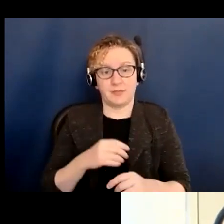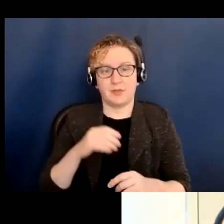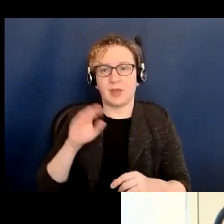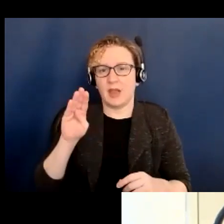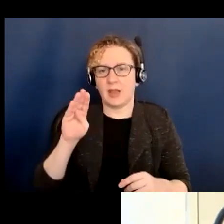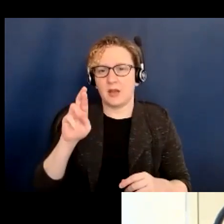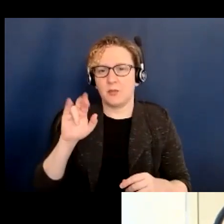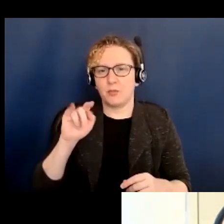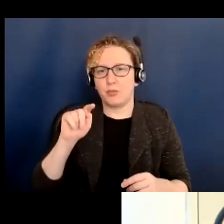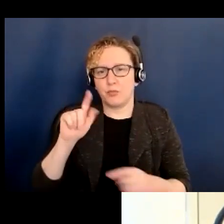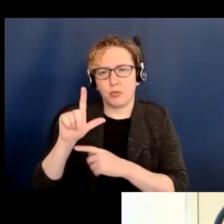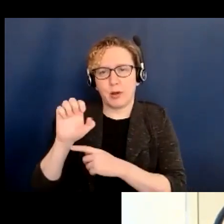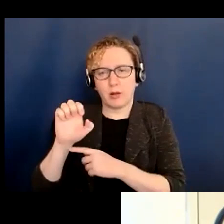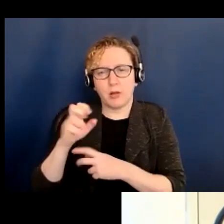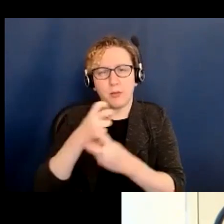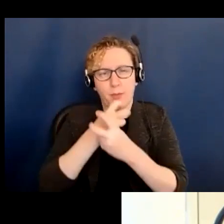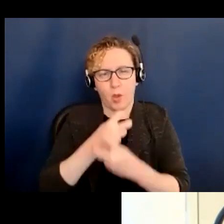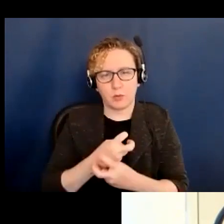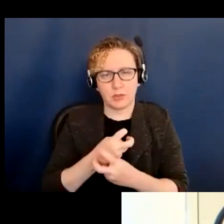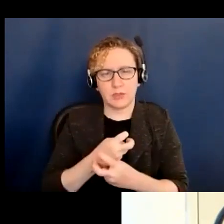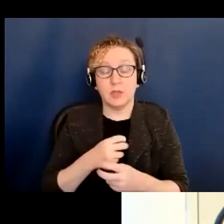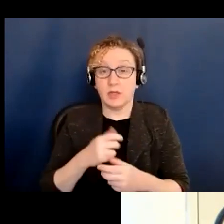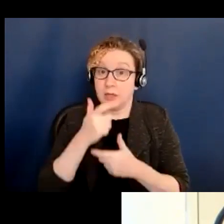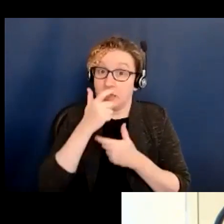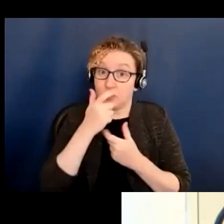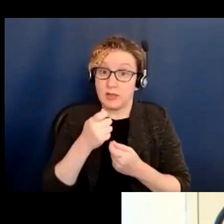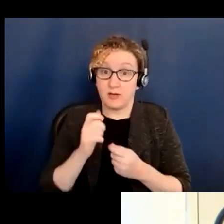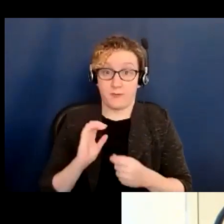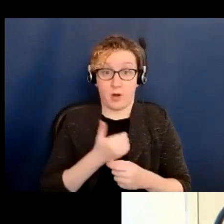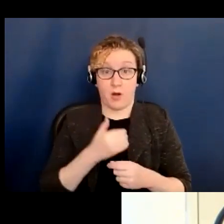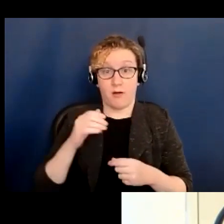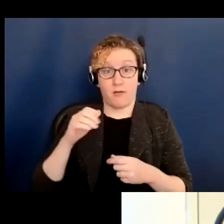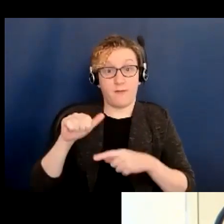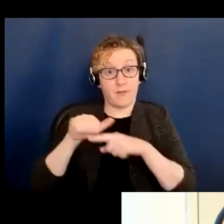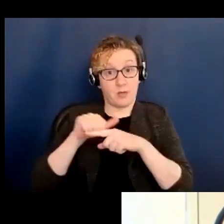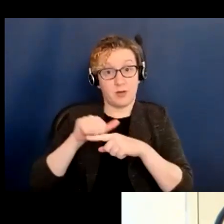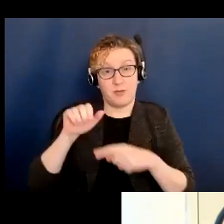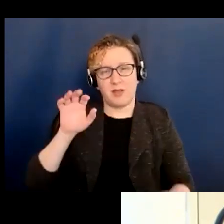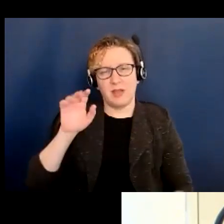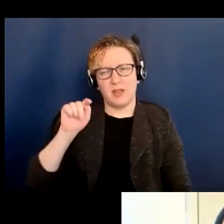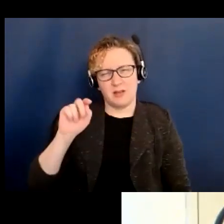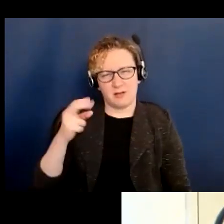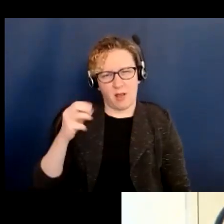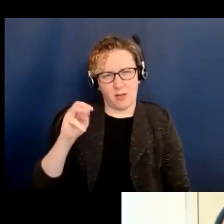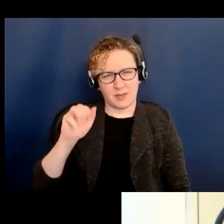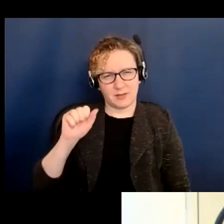was interested. For our fellowship, the Thomas Jay Watson Fellowship, you pursue a project of your own